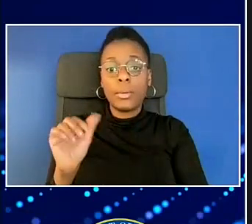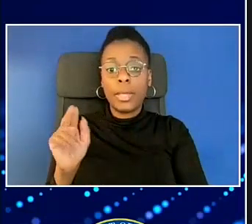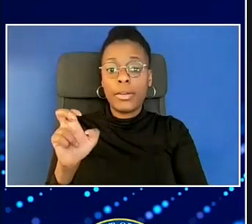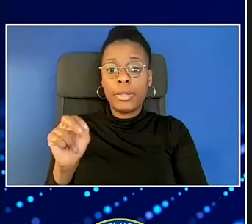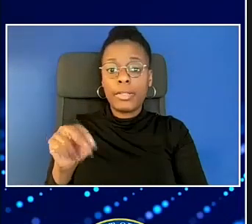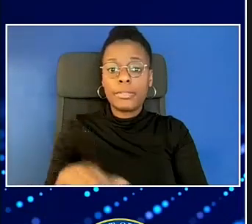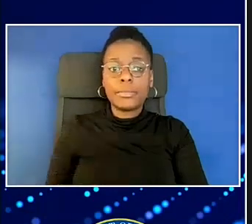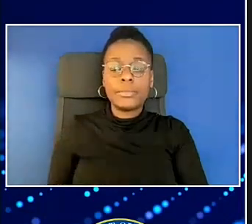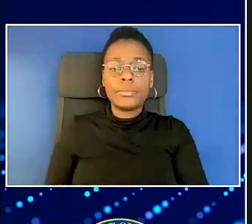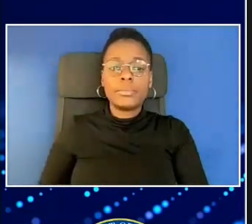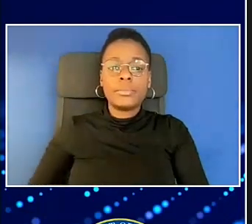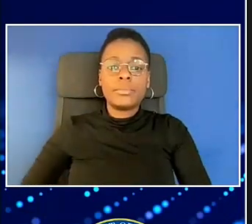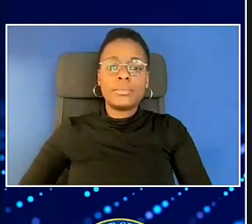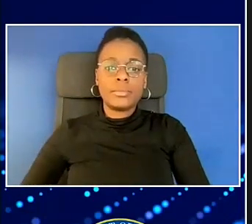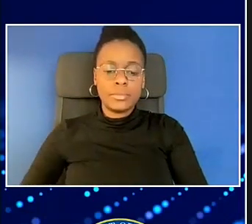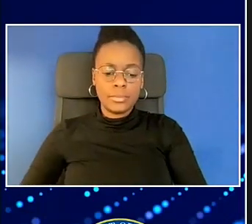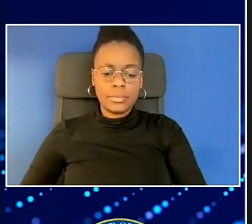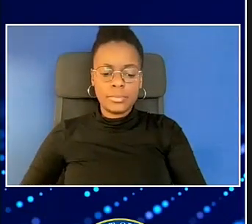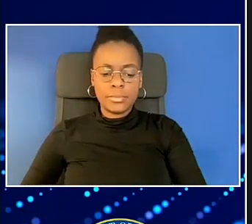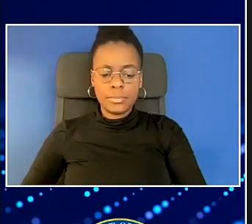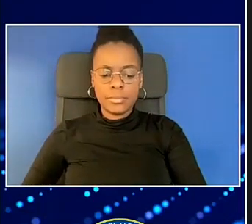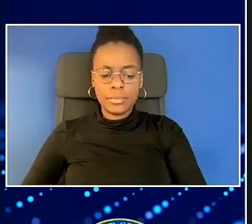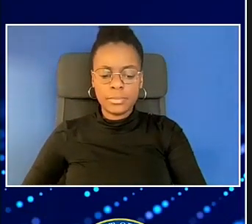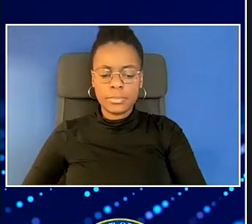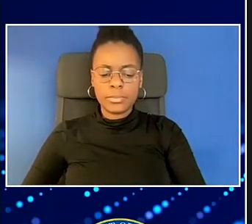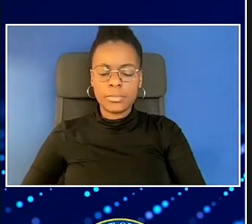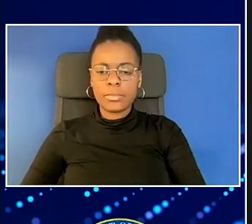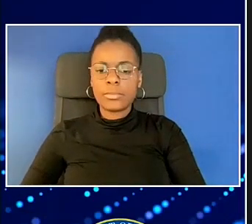Yes. Thank you for thinking through this